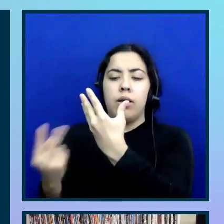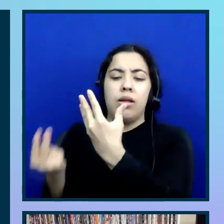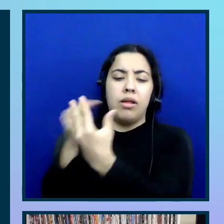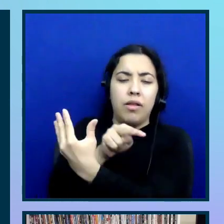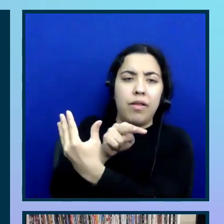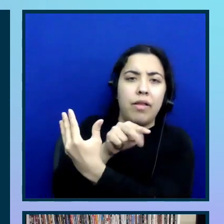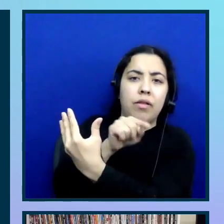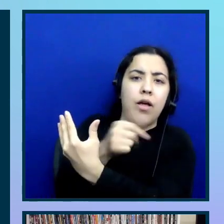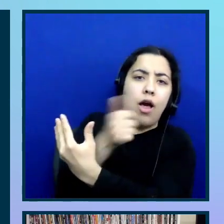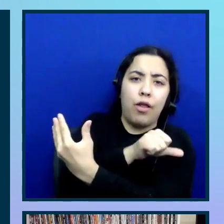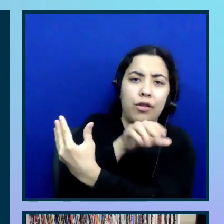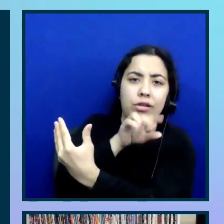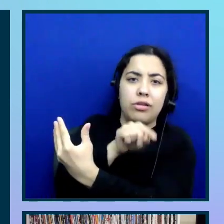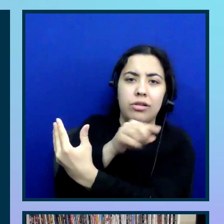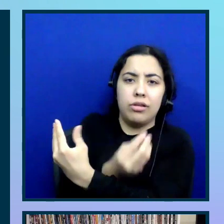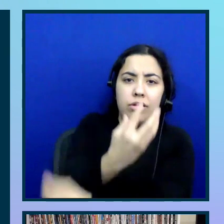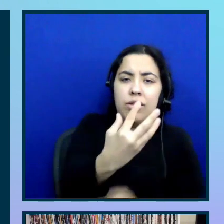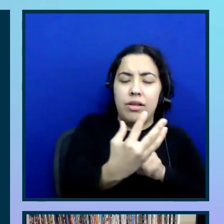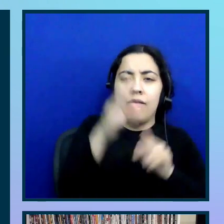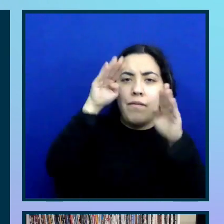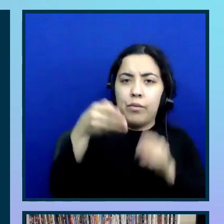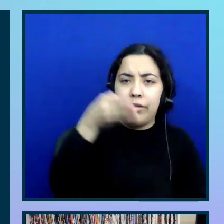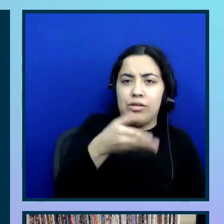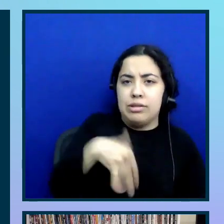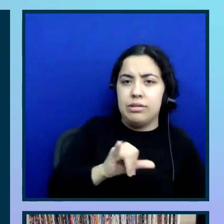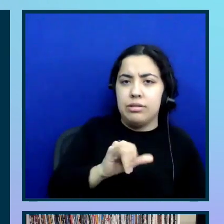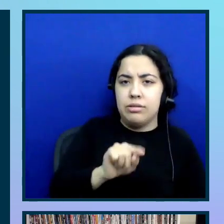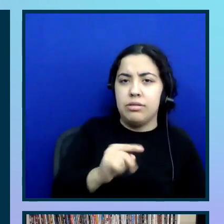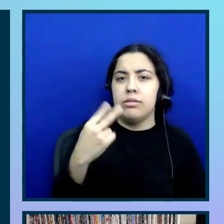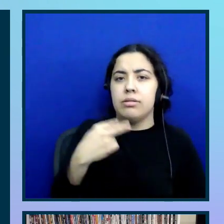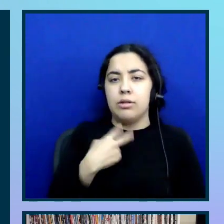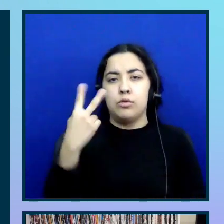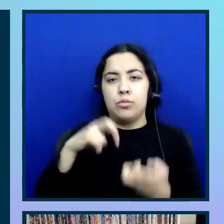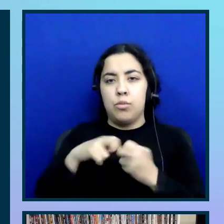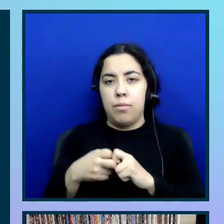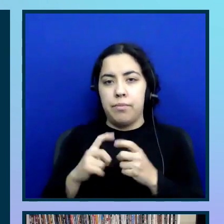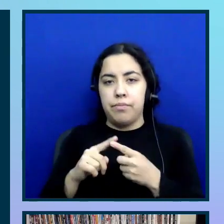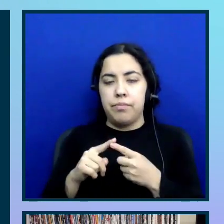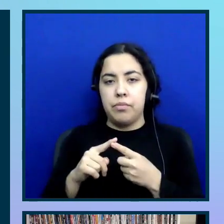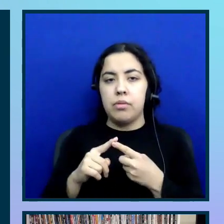Now, the problem here is two issues. One on click,